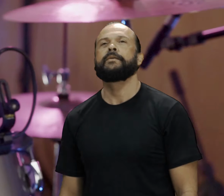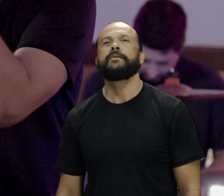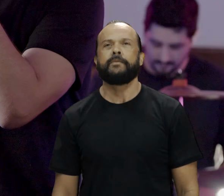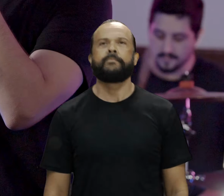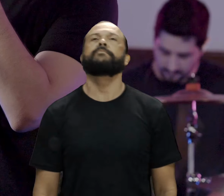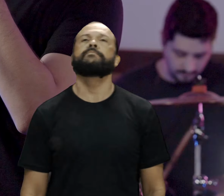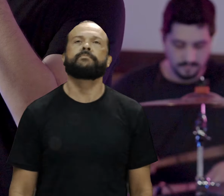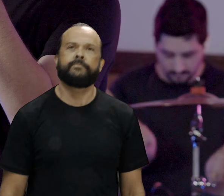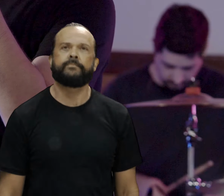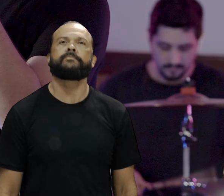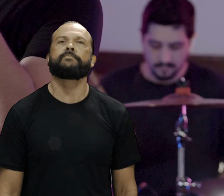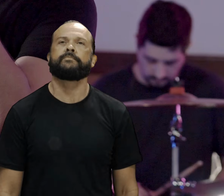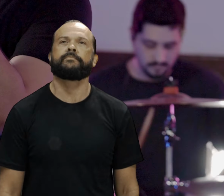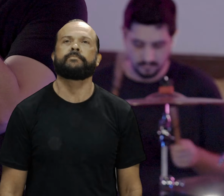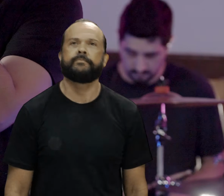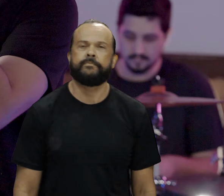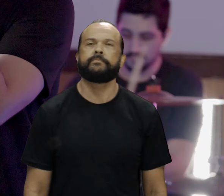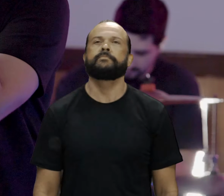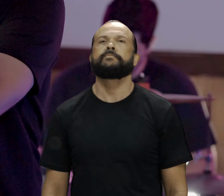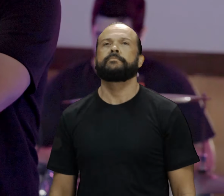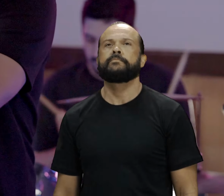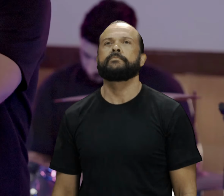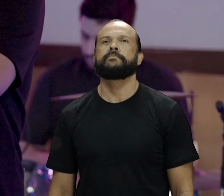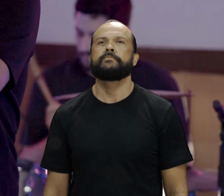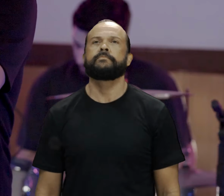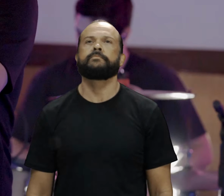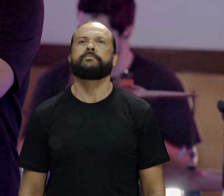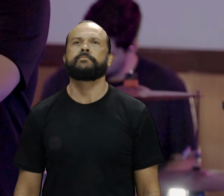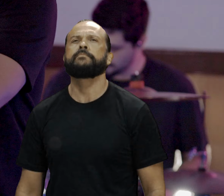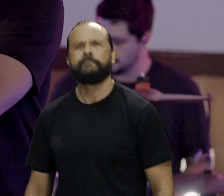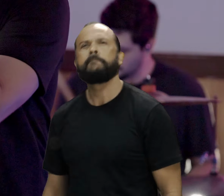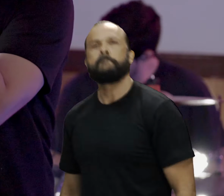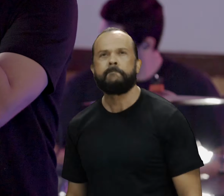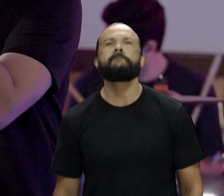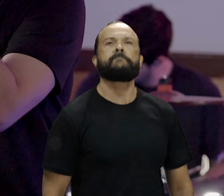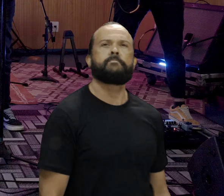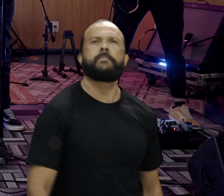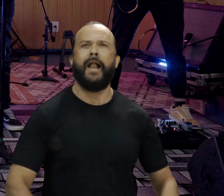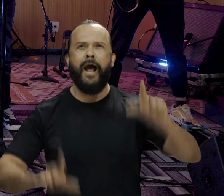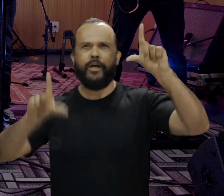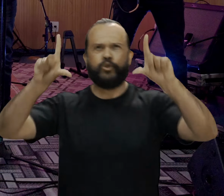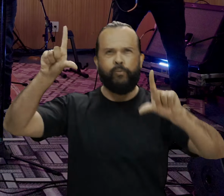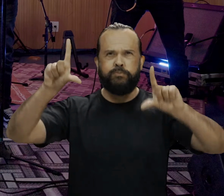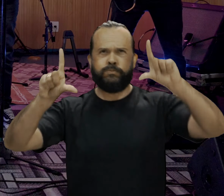Blue screen I drop everything